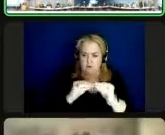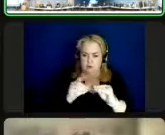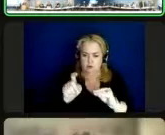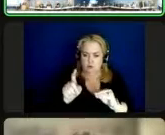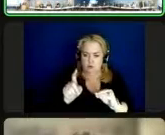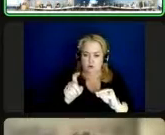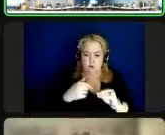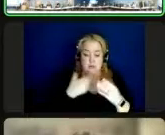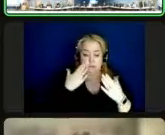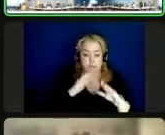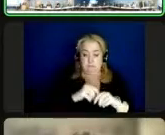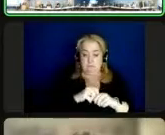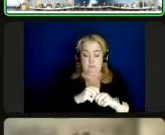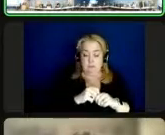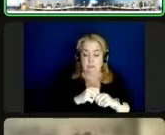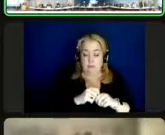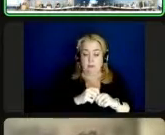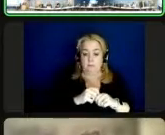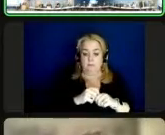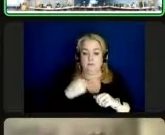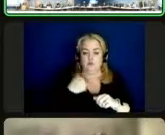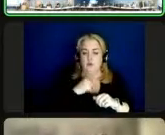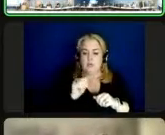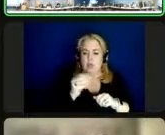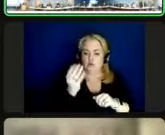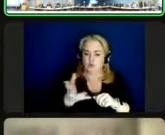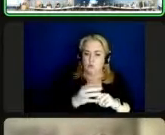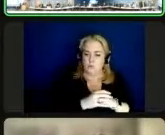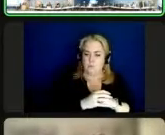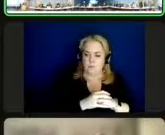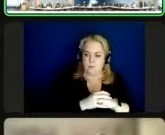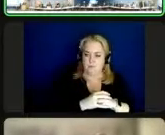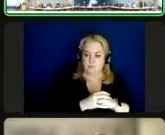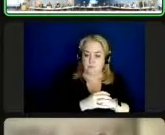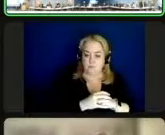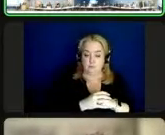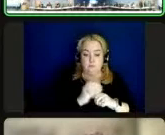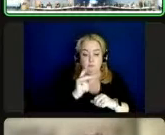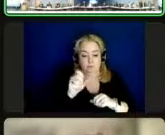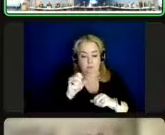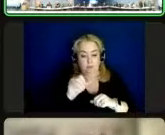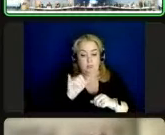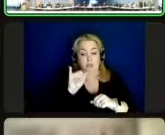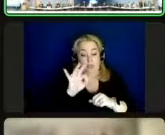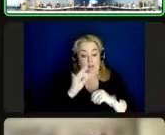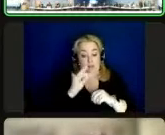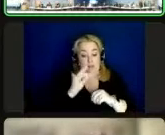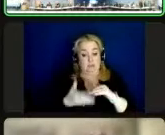TRYING TO THINK CHRISTIAN.